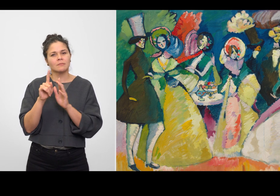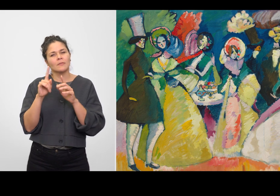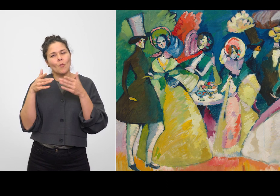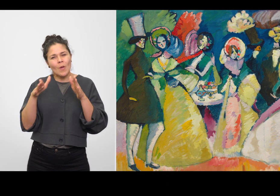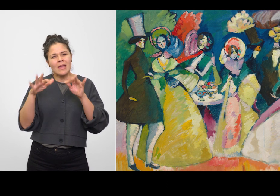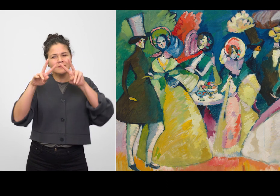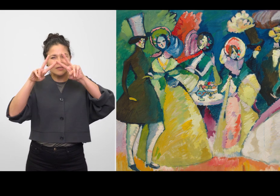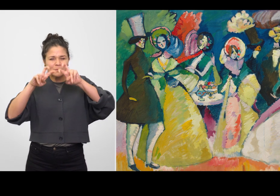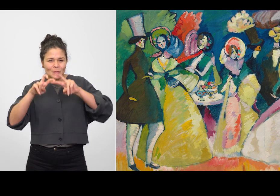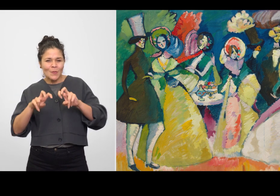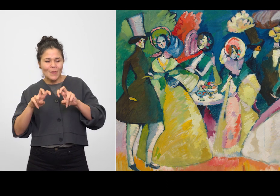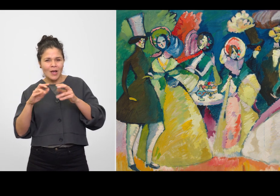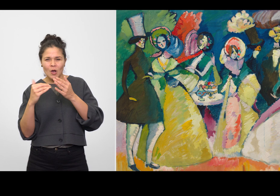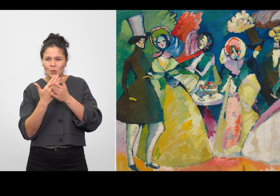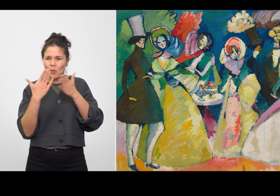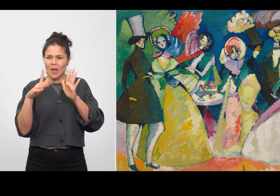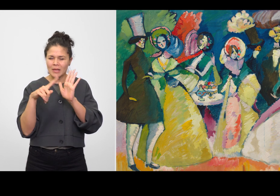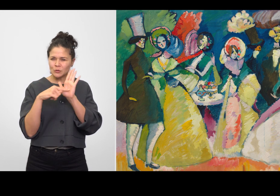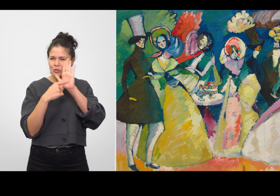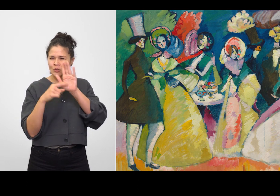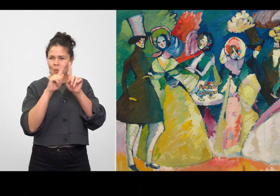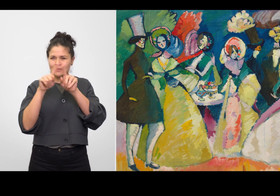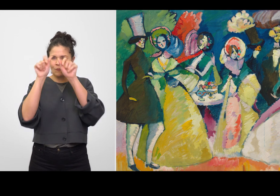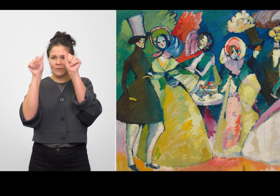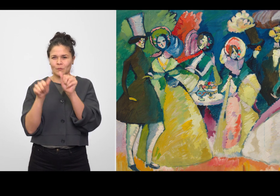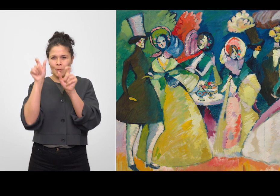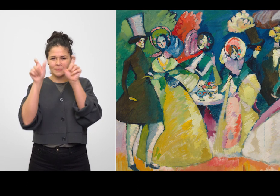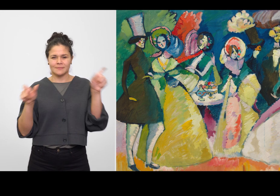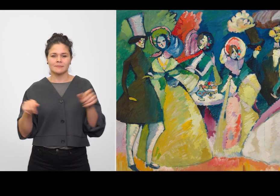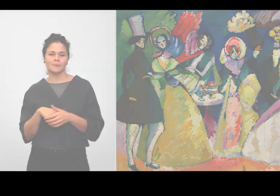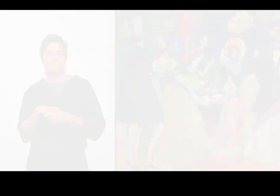an exploration to discover new ways to render these forms.